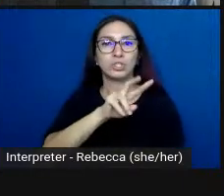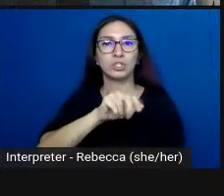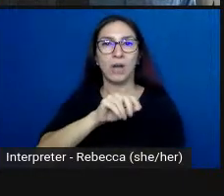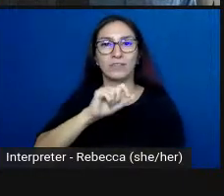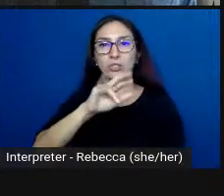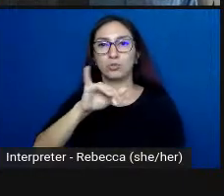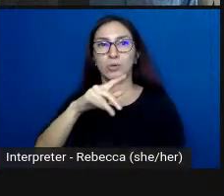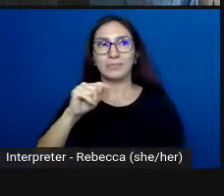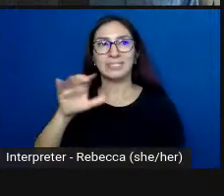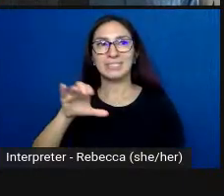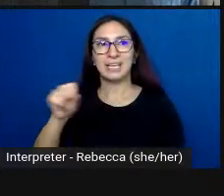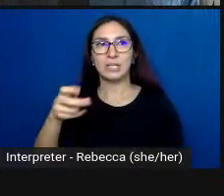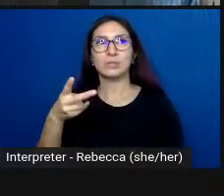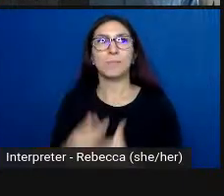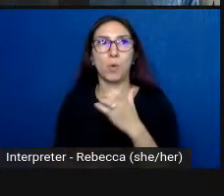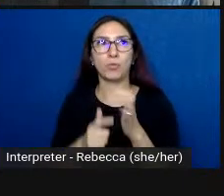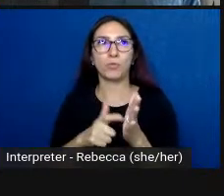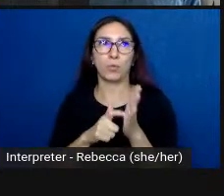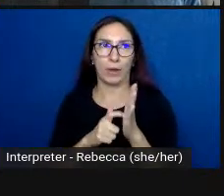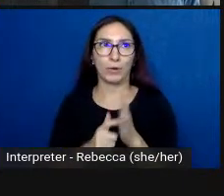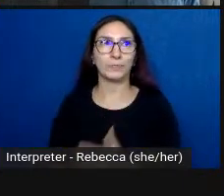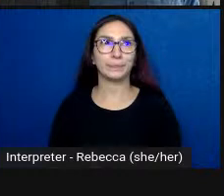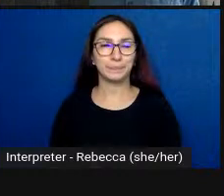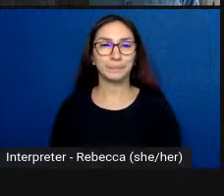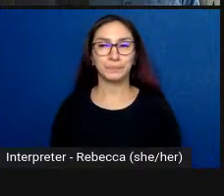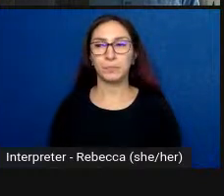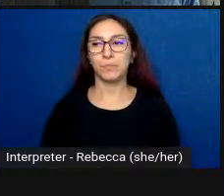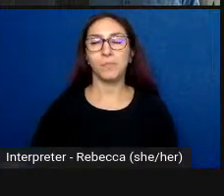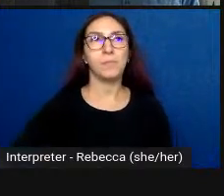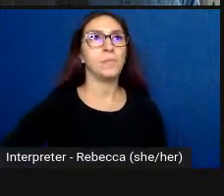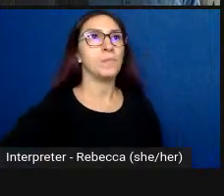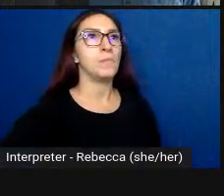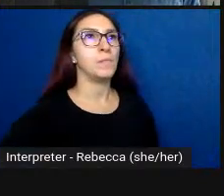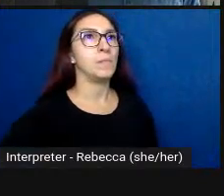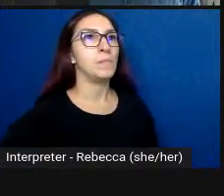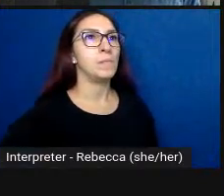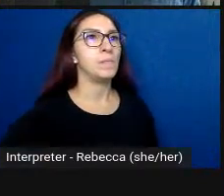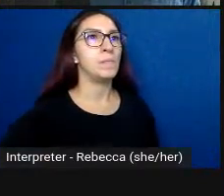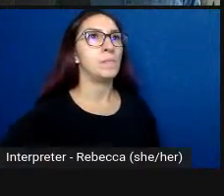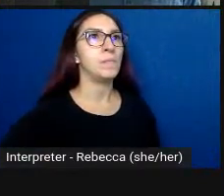accessibility. JavaScript and CSS is required